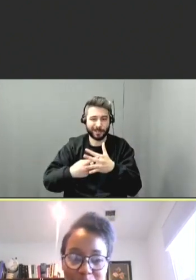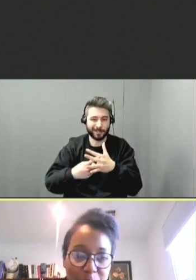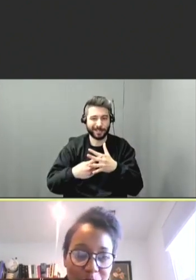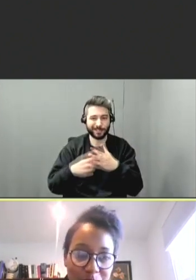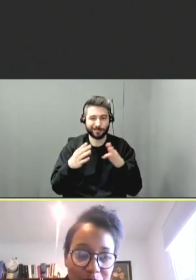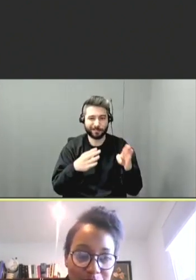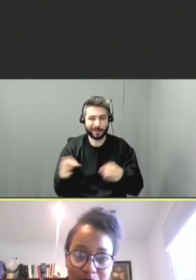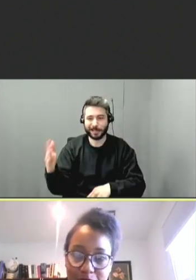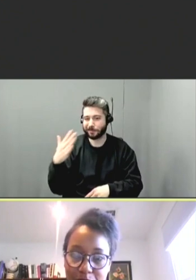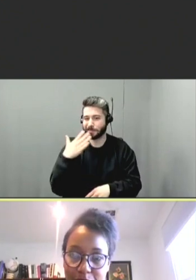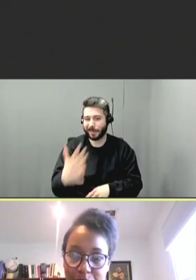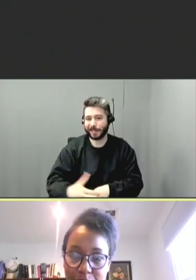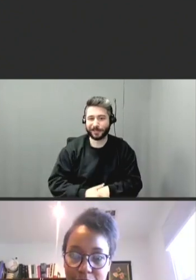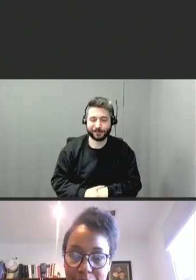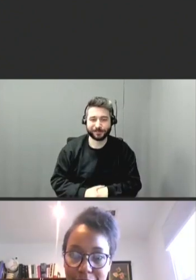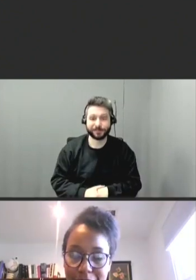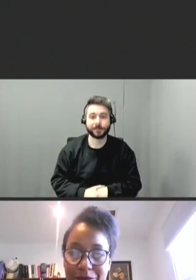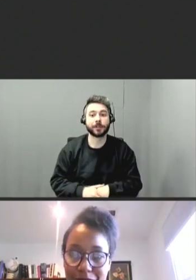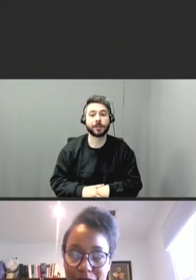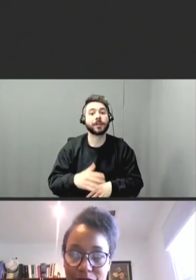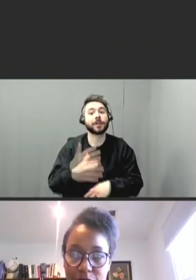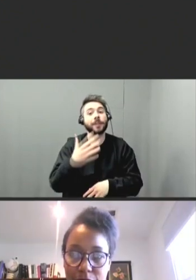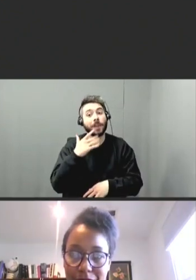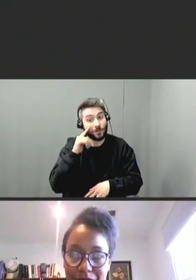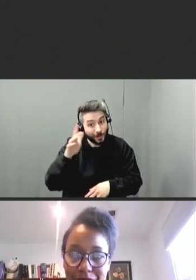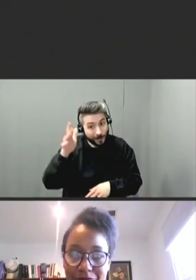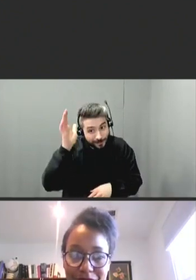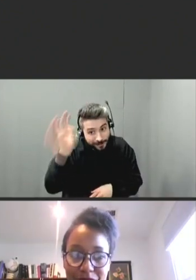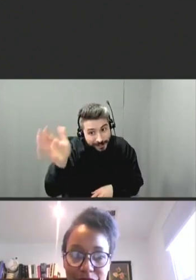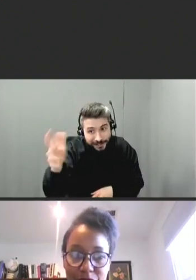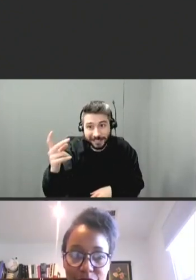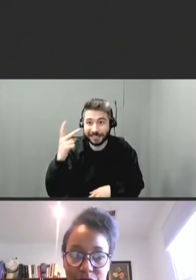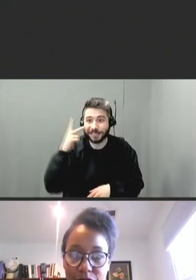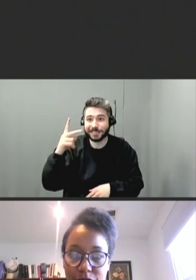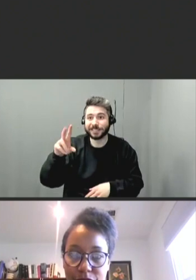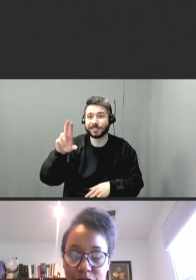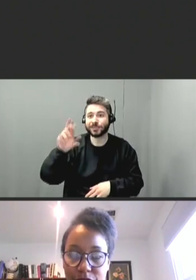Robert Hopkins: Well, thank you for your presentation. I see Rob Schechter has his hand up.